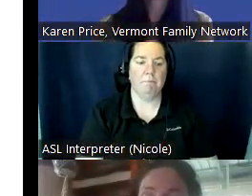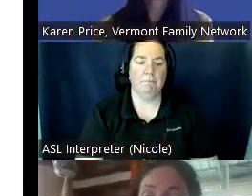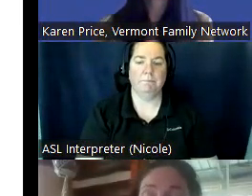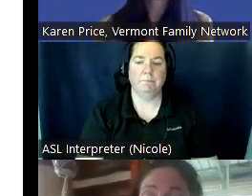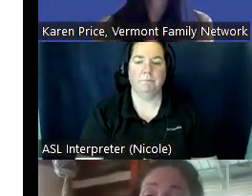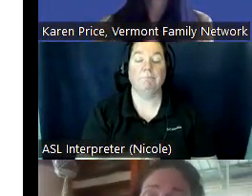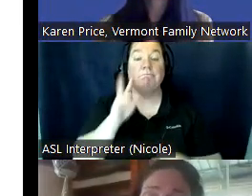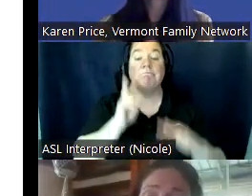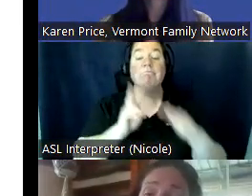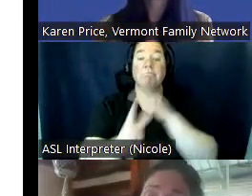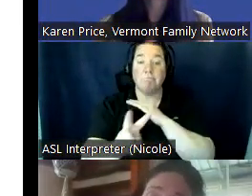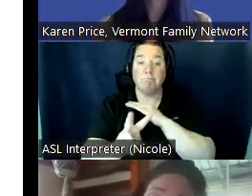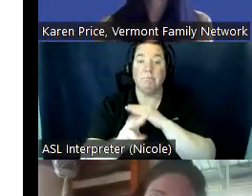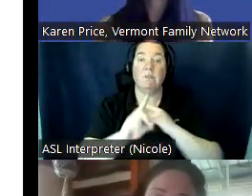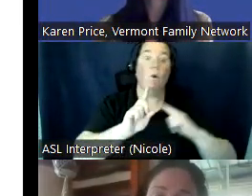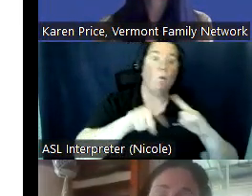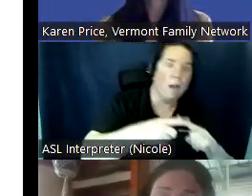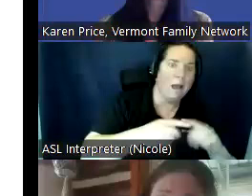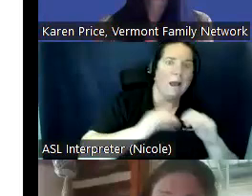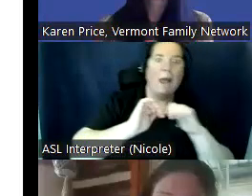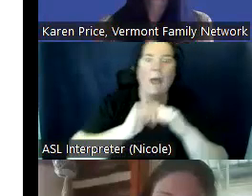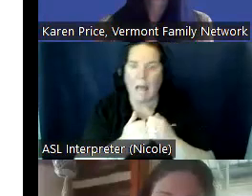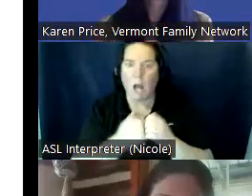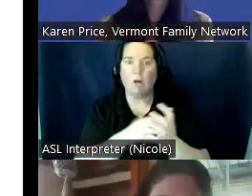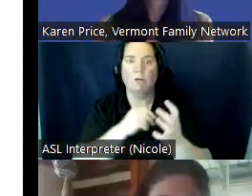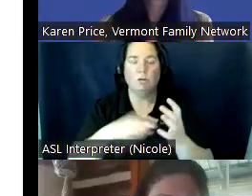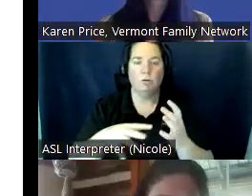that the discussion of when and how students most appropriately get their educational and